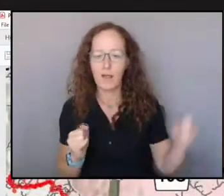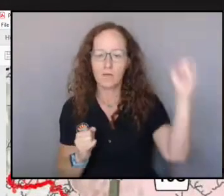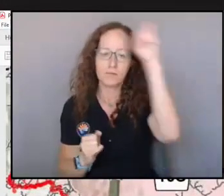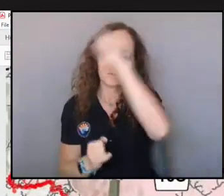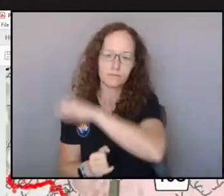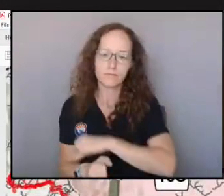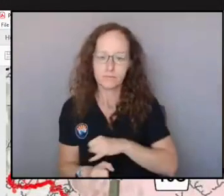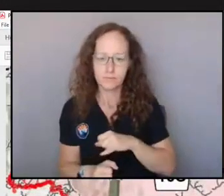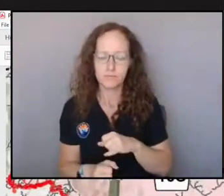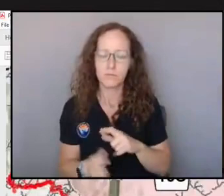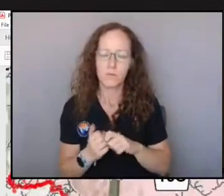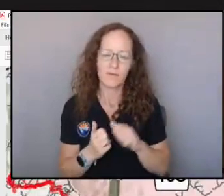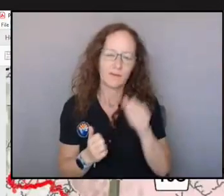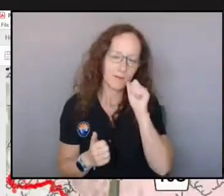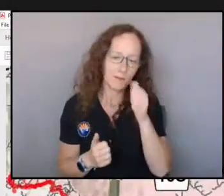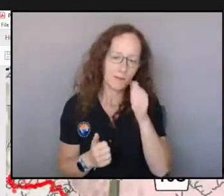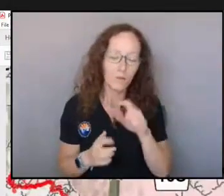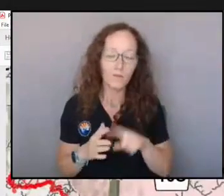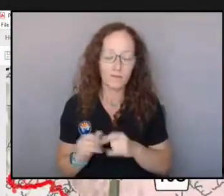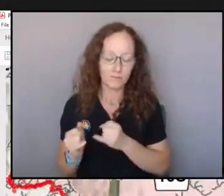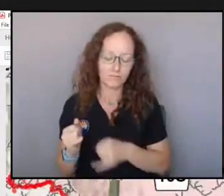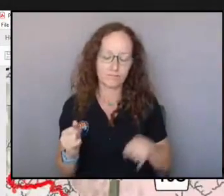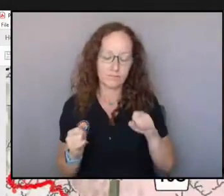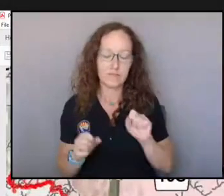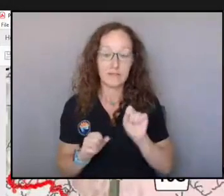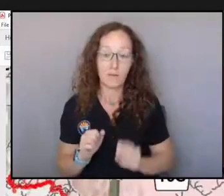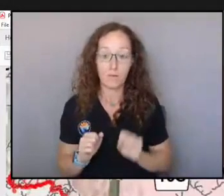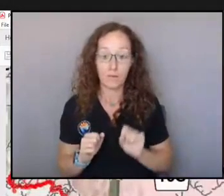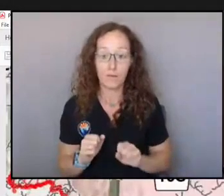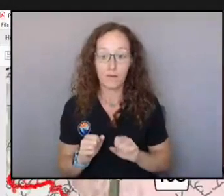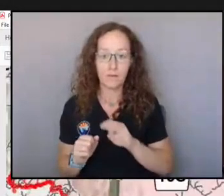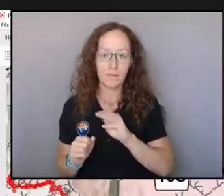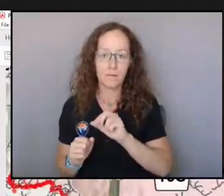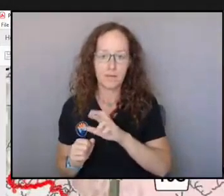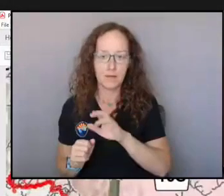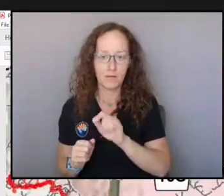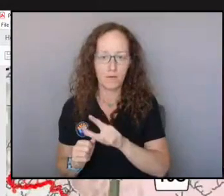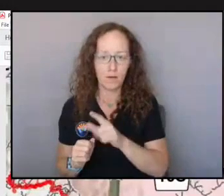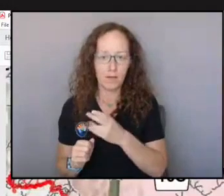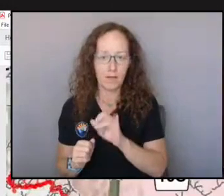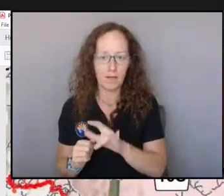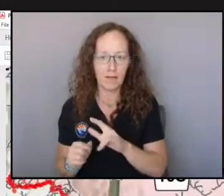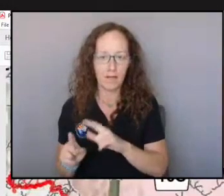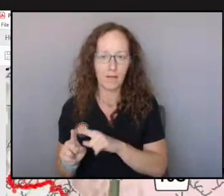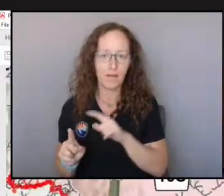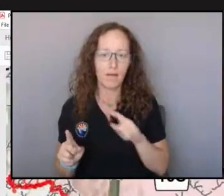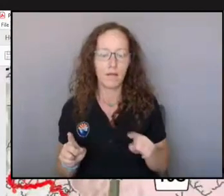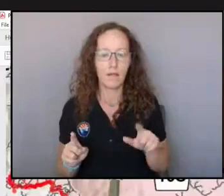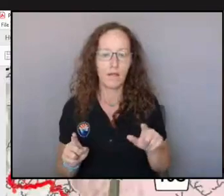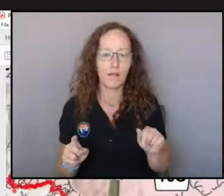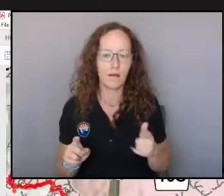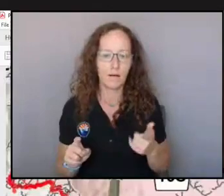SOUTH SIDE, MINERAL HILLS, LAGUNA AREA, NOT EXPECTING ANY PROBLEMS DOWN HERE. AS I SAID, NO WIND COMING WITH THAT SOUTHERLY COMPONENT